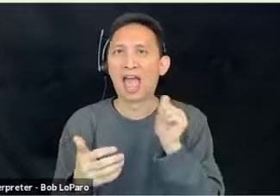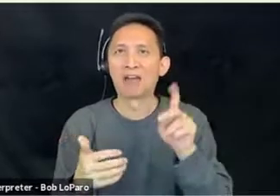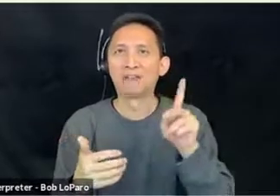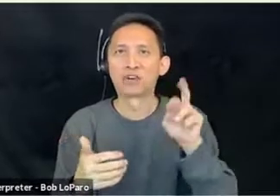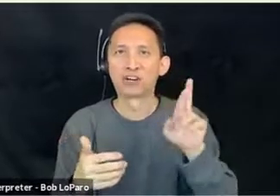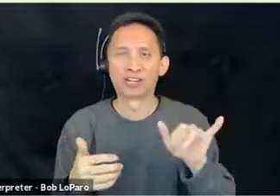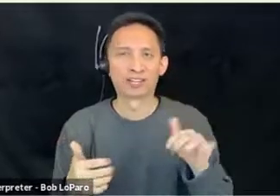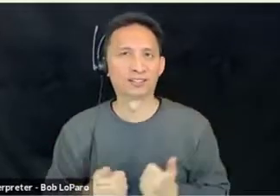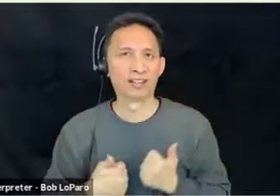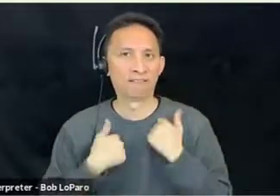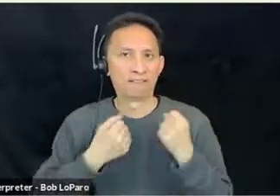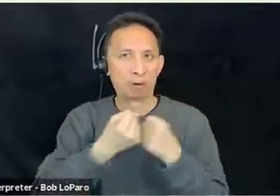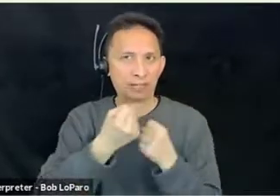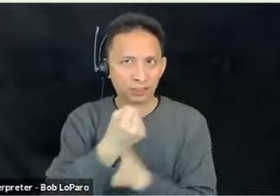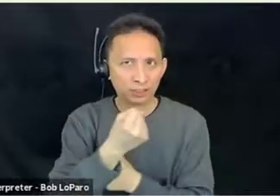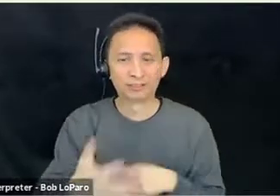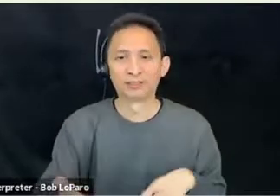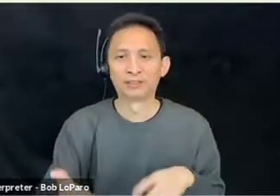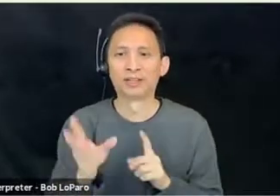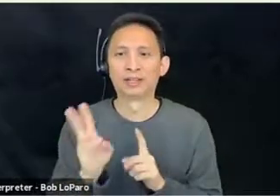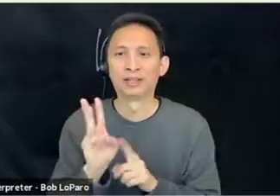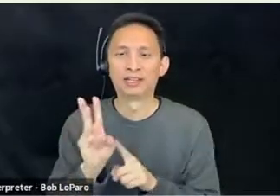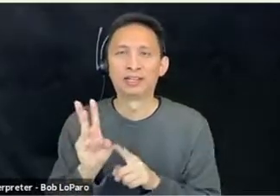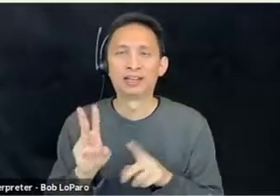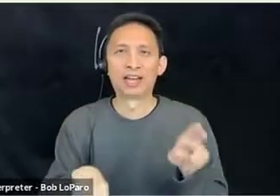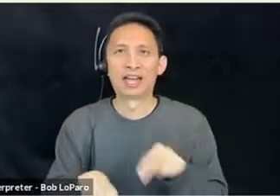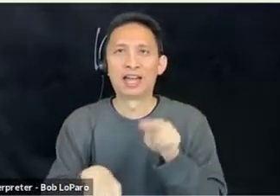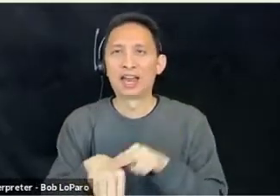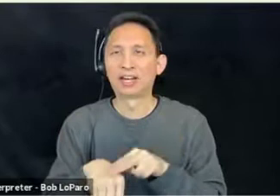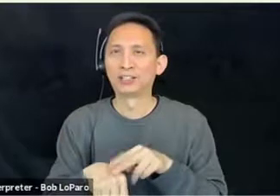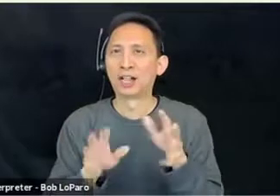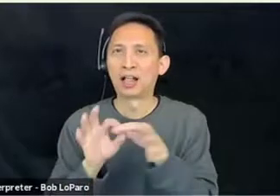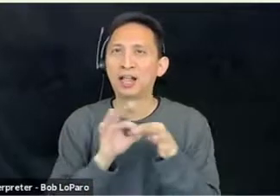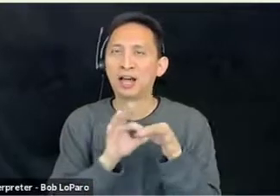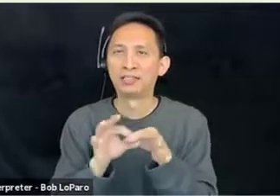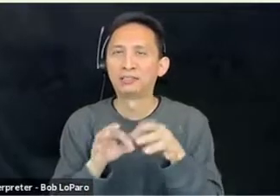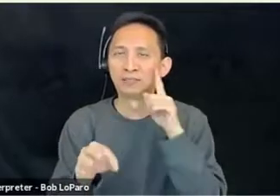and then also the National Alliance for Caregiving because we are caregivers.